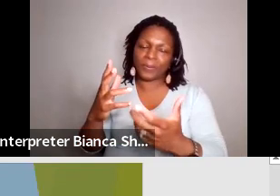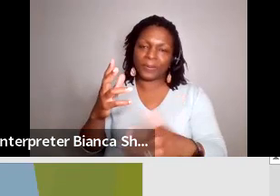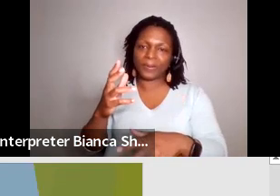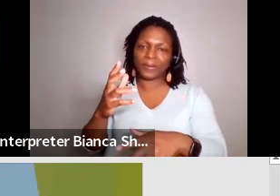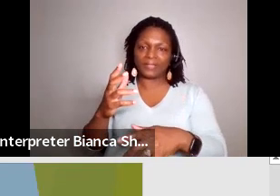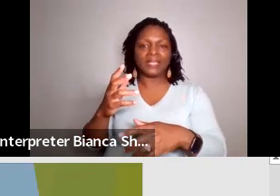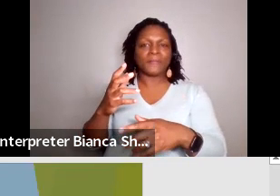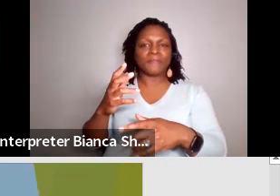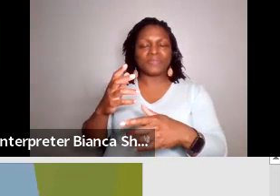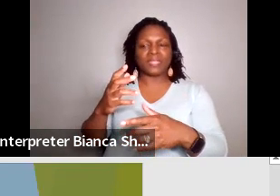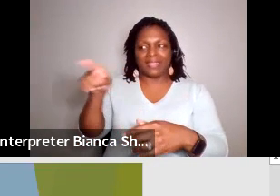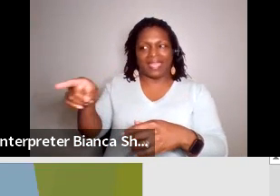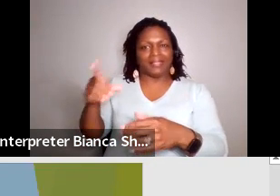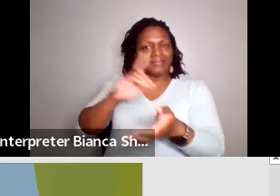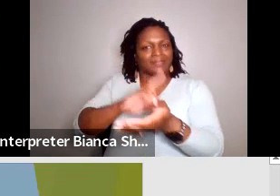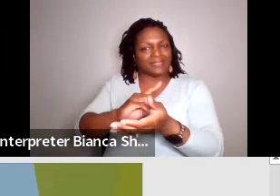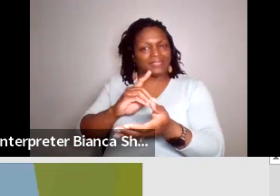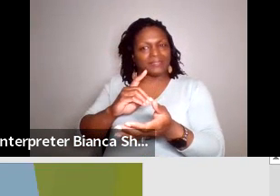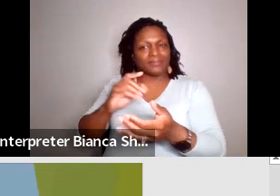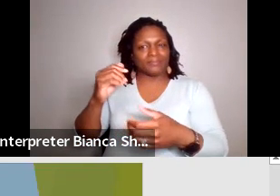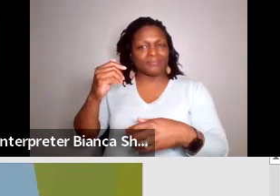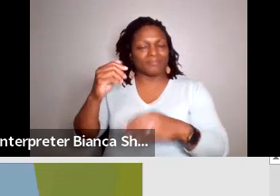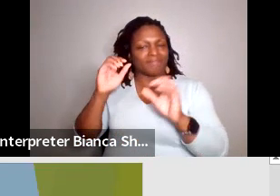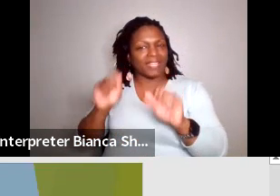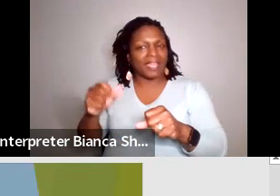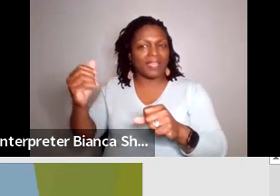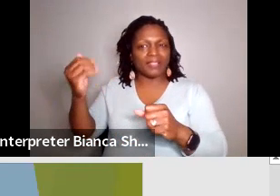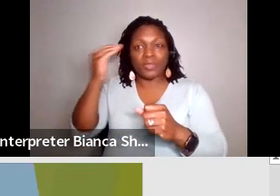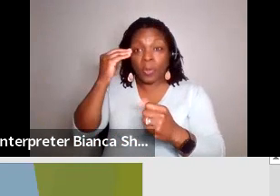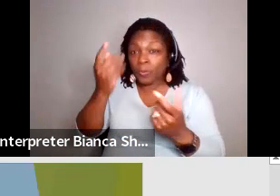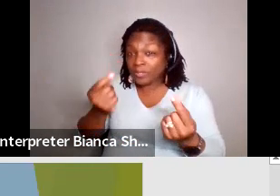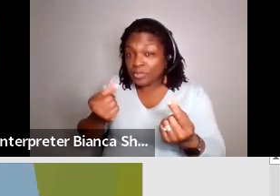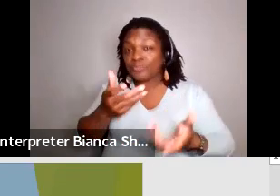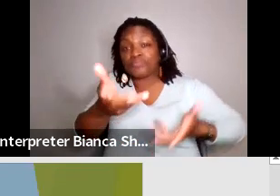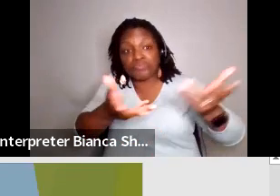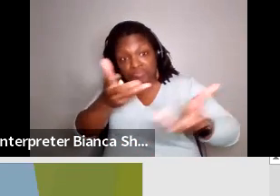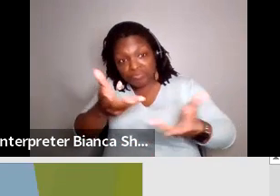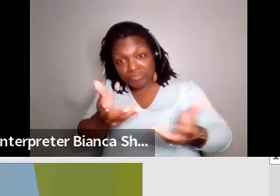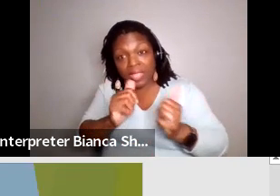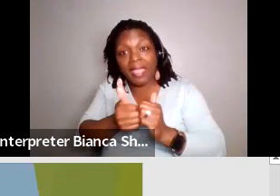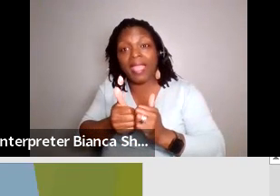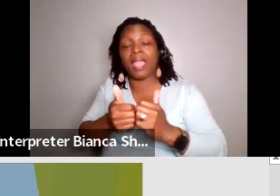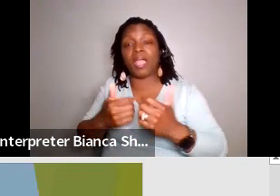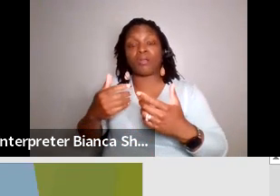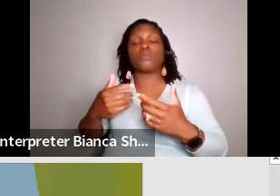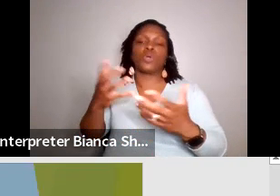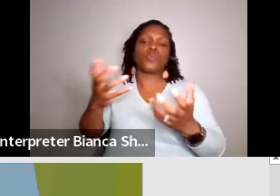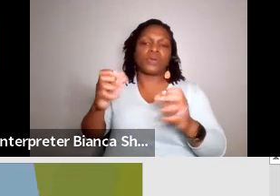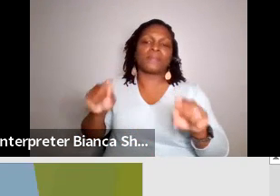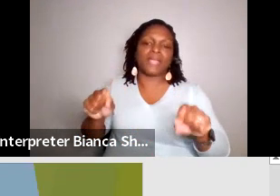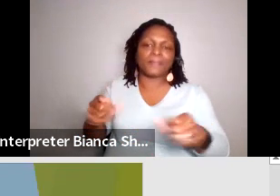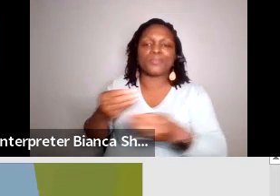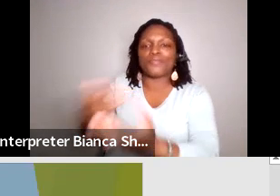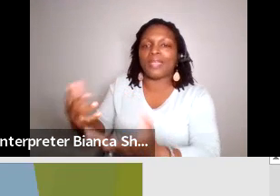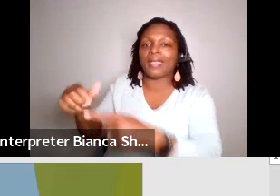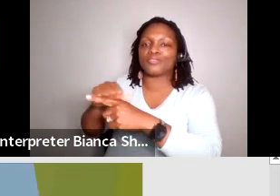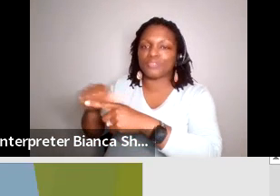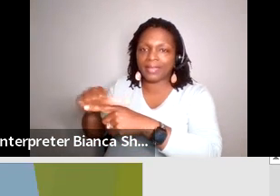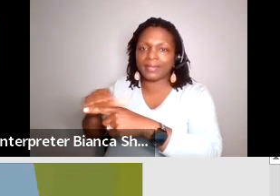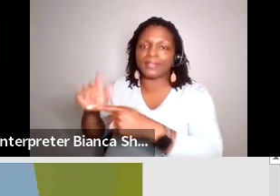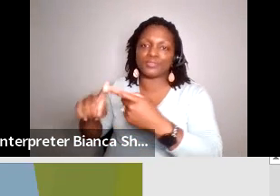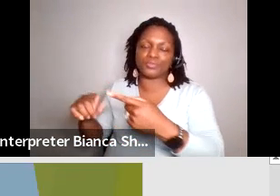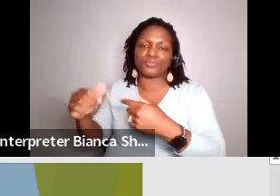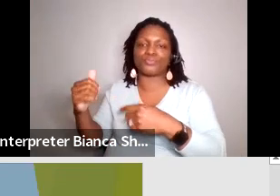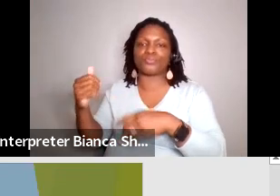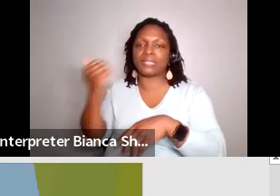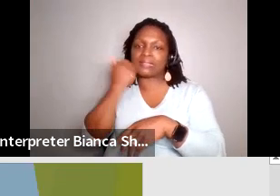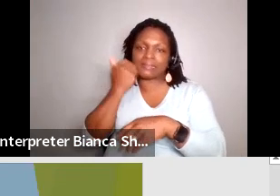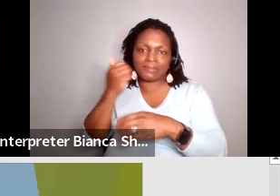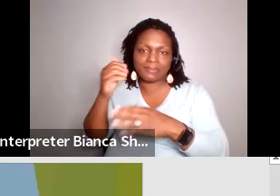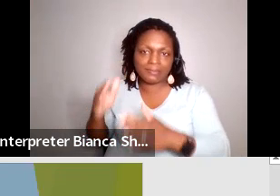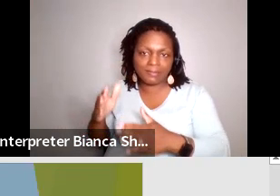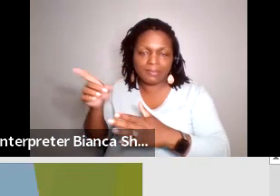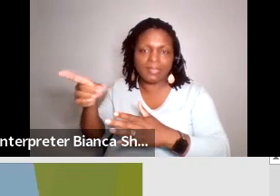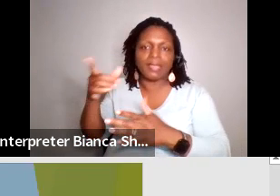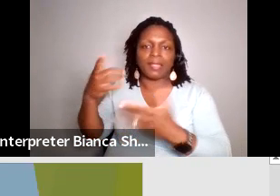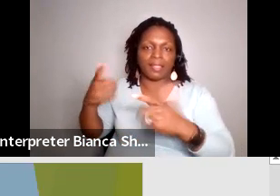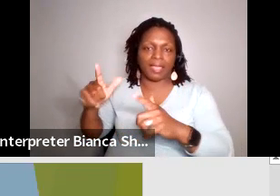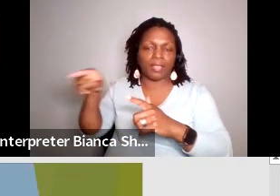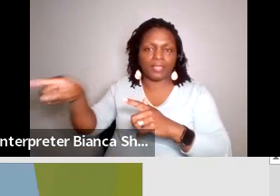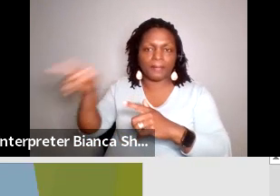who are willing to do that. So we plan to partner with some folks to be able to provide additional training and offer additional training to dentist, so that we can really focus on building the capacity.